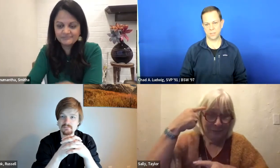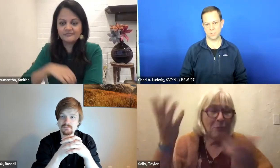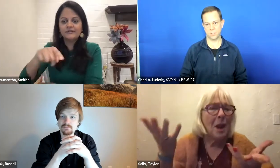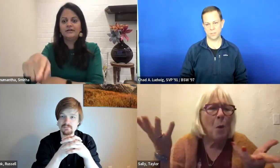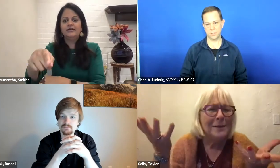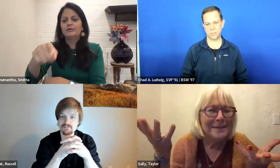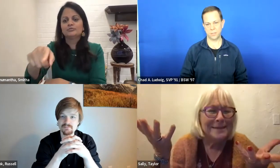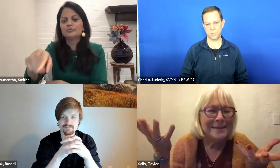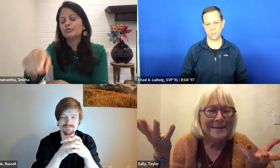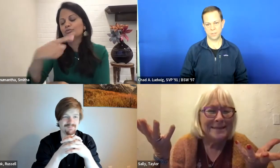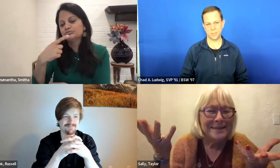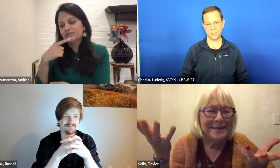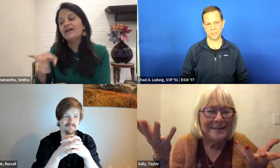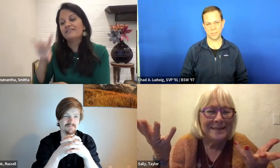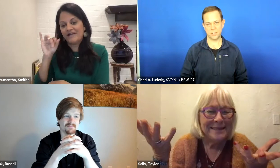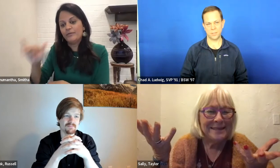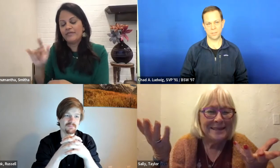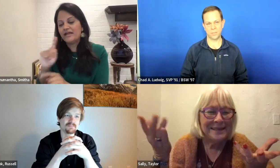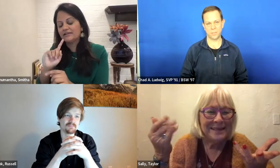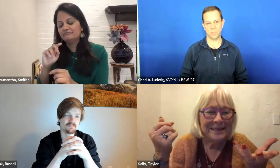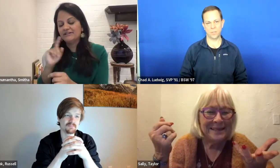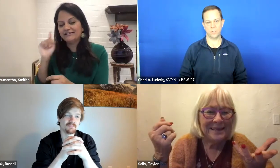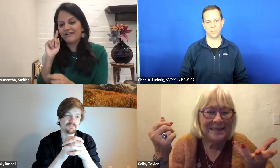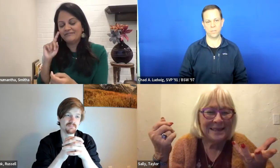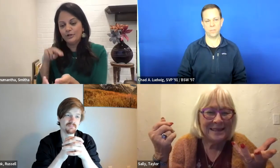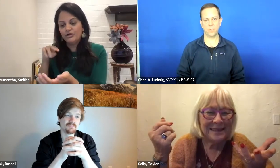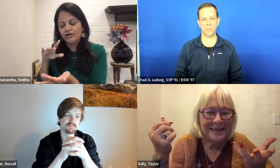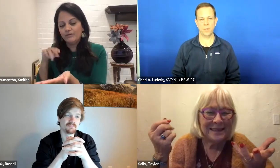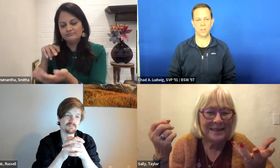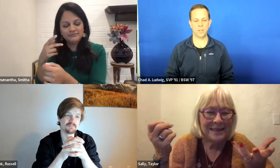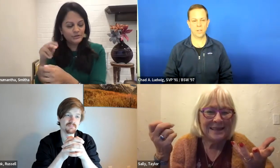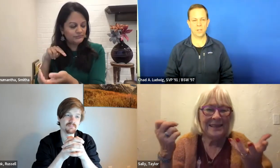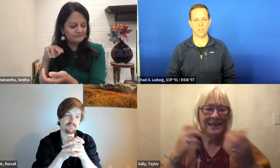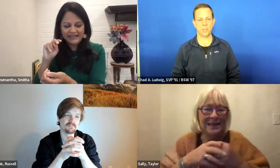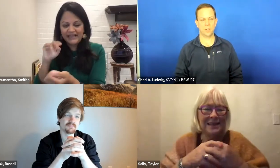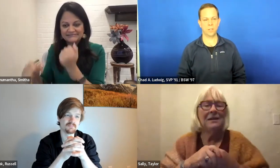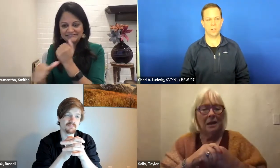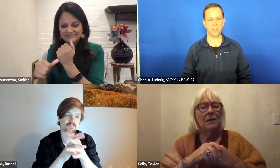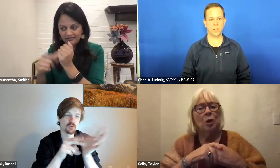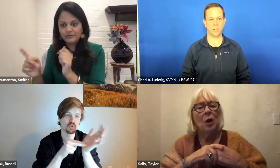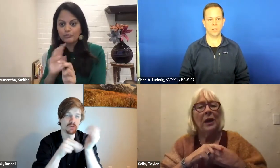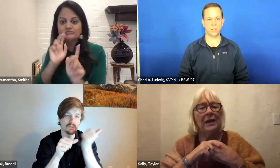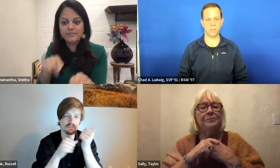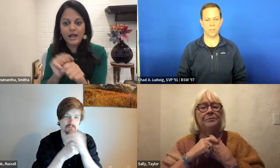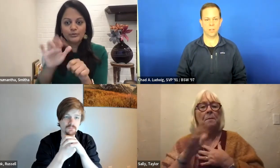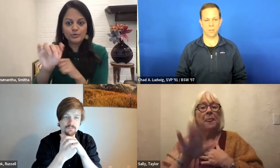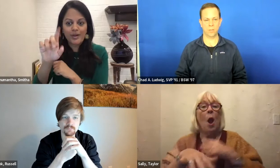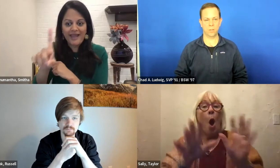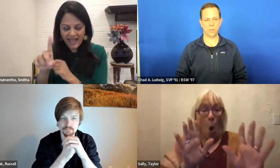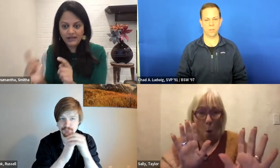but, yeah, that's-- Wait. What was I saying? That you found the Deaf nurse's aid